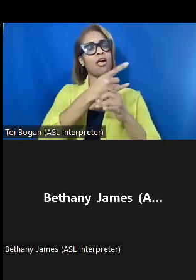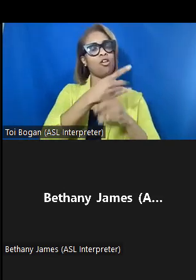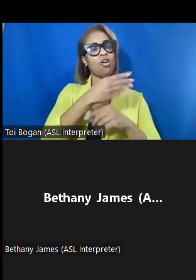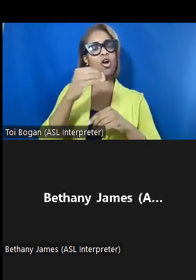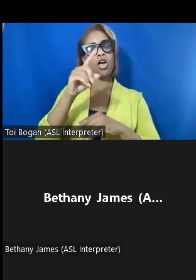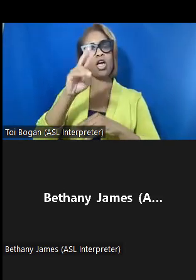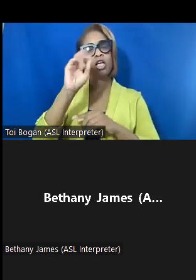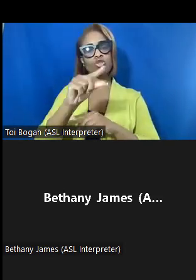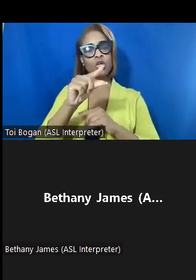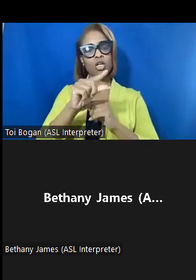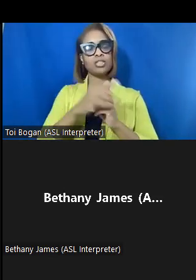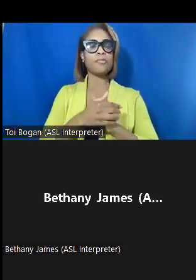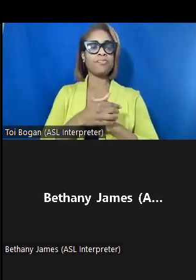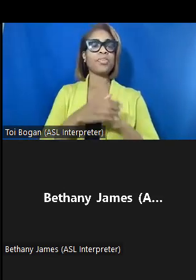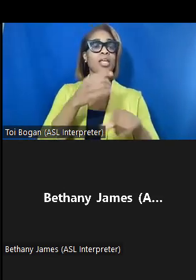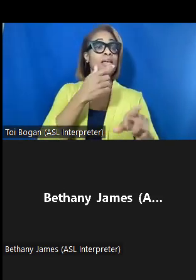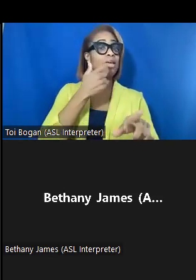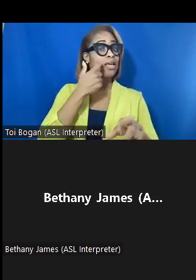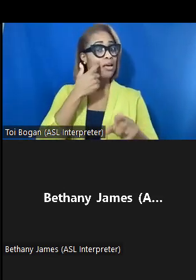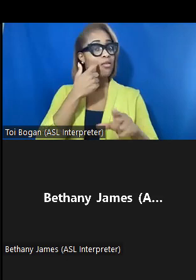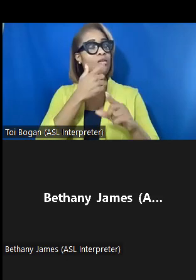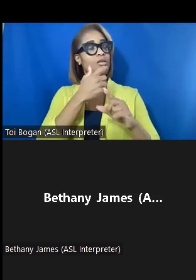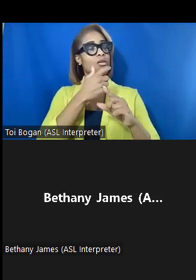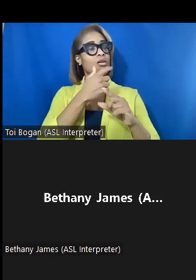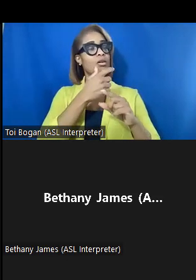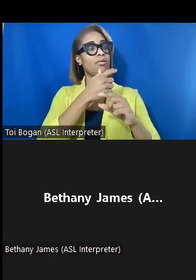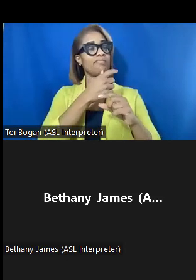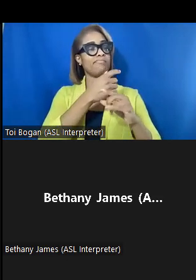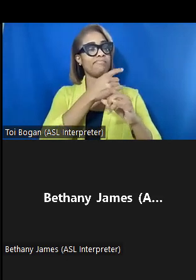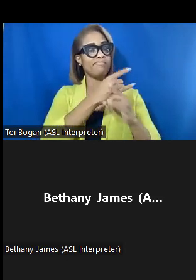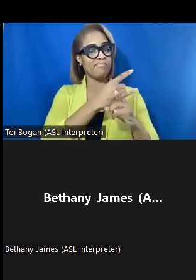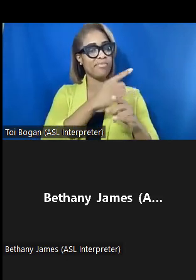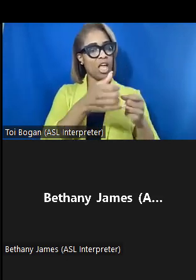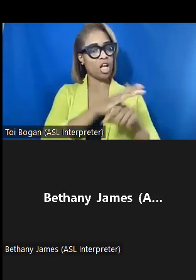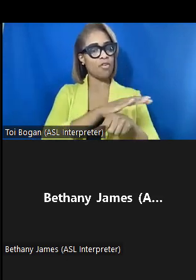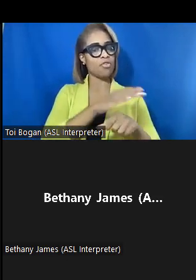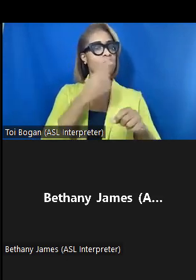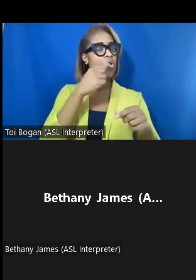Alcoholism as a disability is covered under record of and also under the physical or mental impairment.